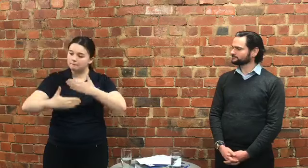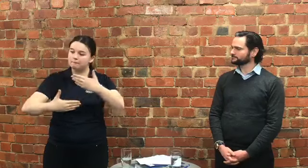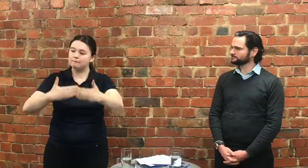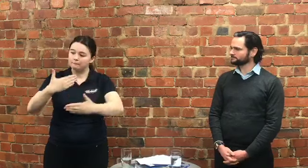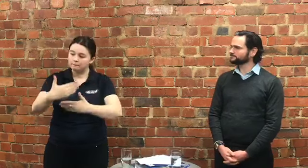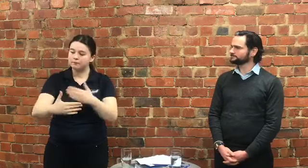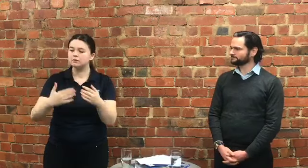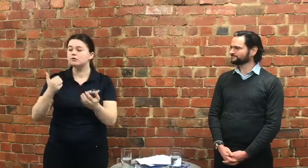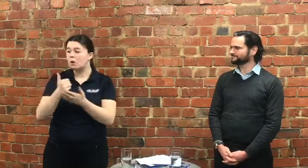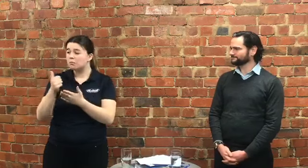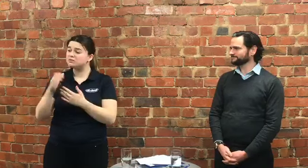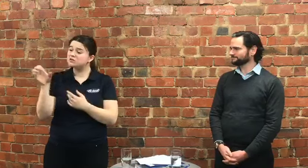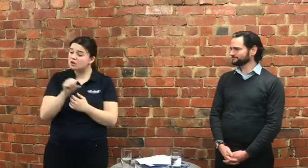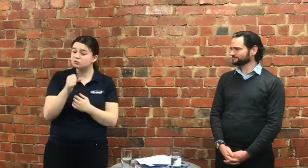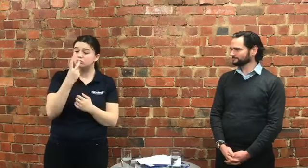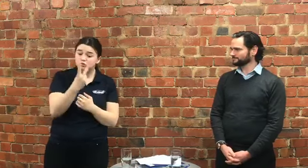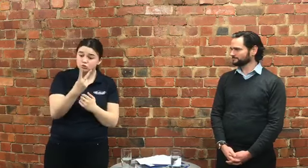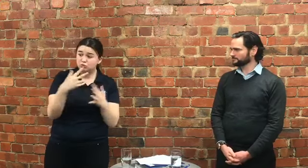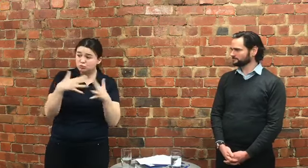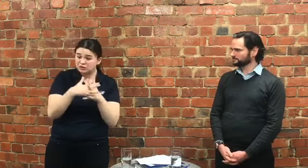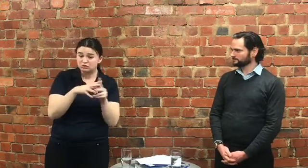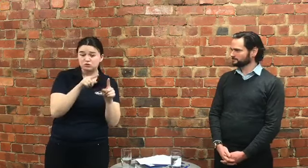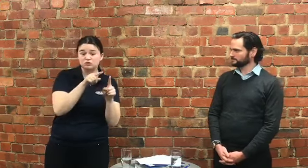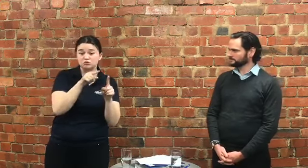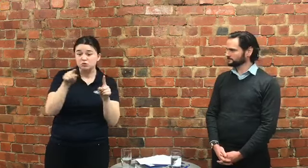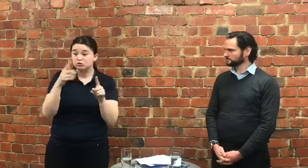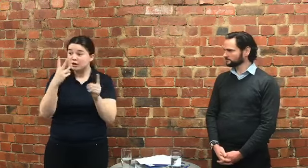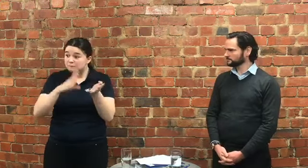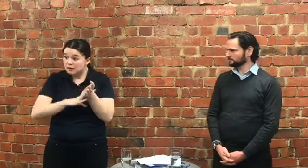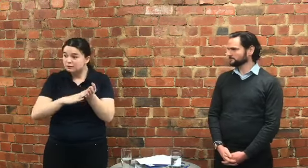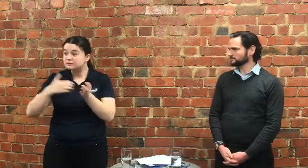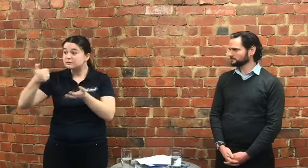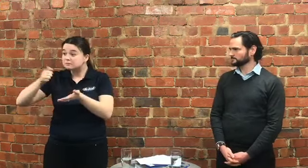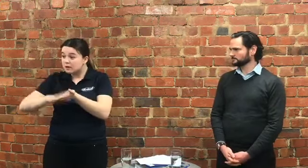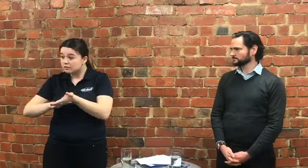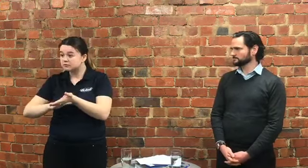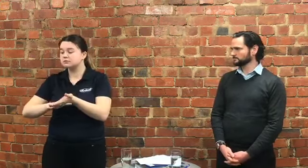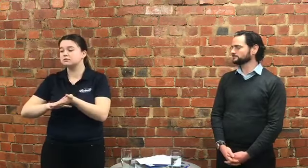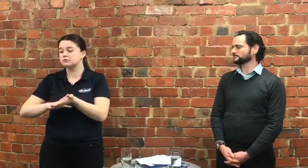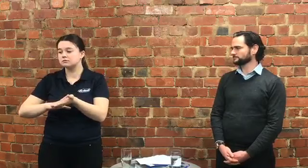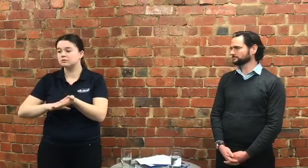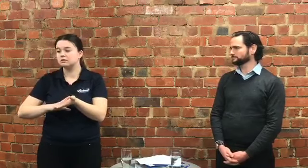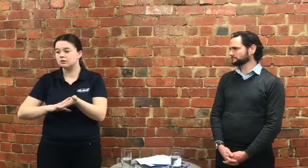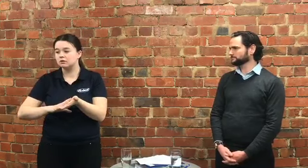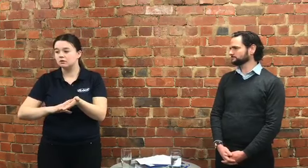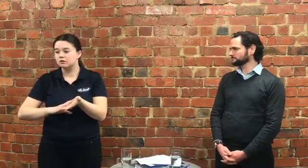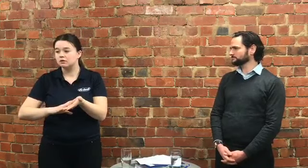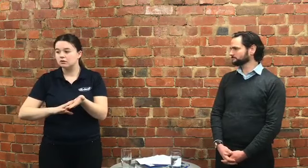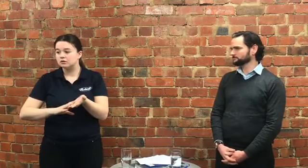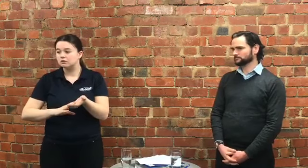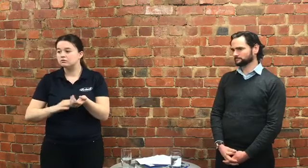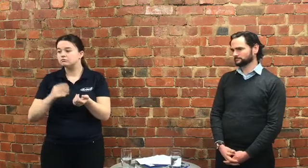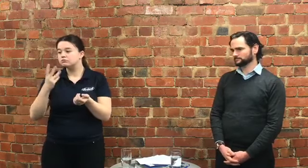everyone's situation is quite unique. We have such diverse communities, diverse disability groups as well.